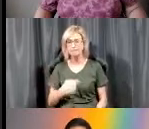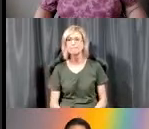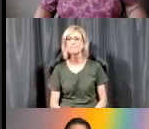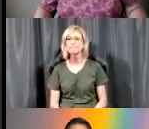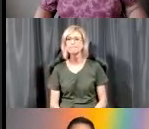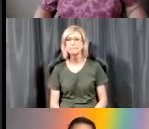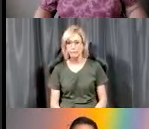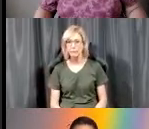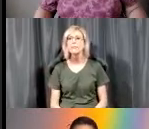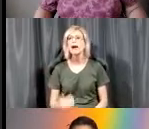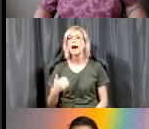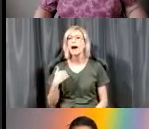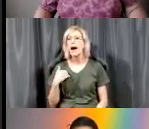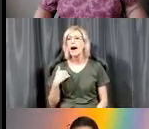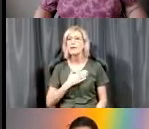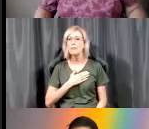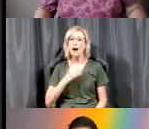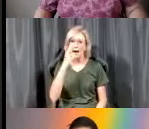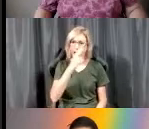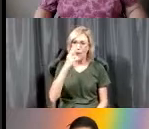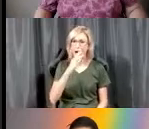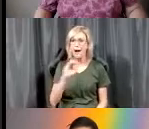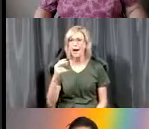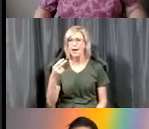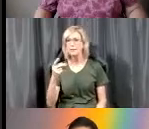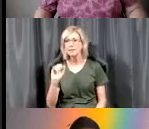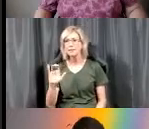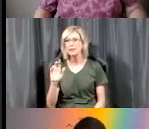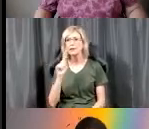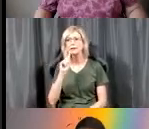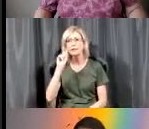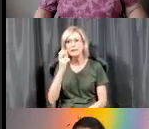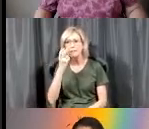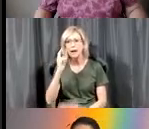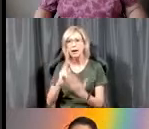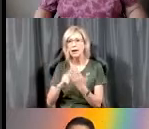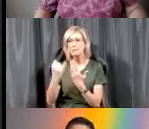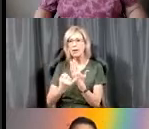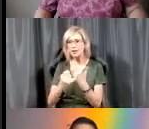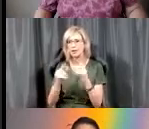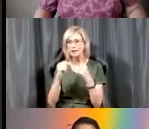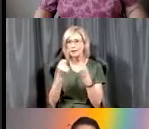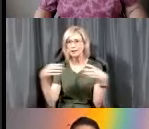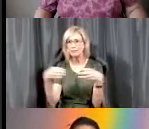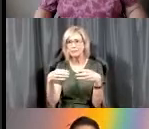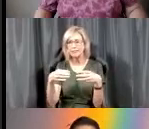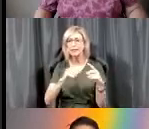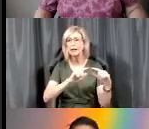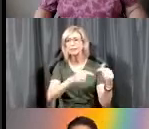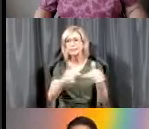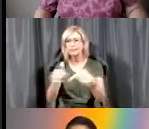I have the rest of my Hawaii and Pacific Deaf- Blind Project team here with me. I'm going to let them all introduce themselves.